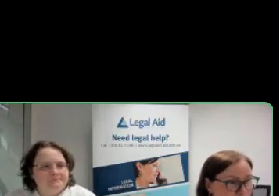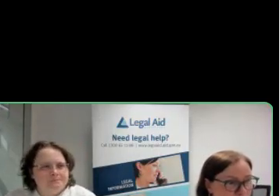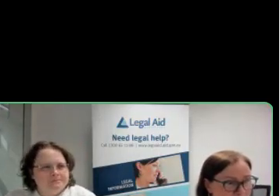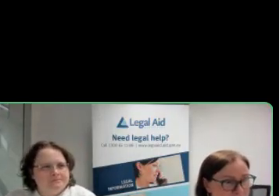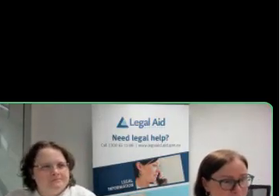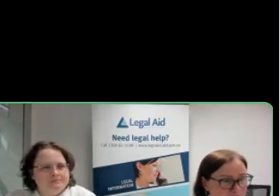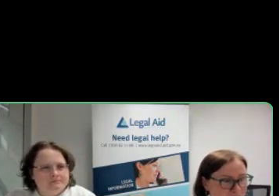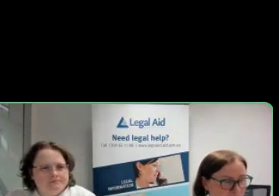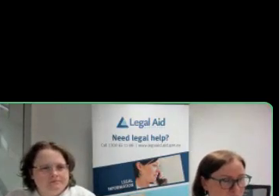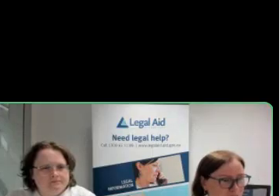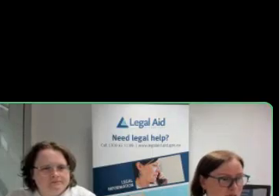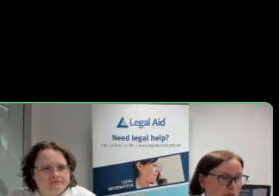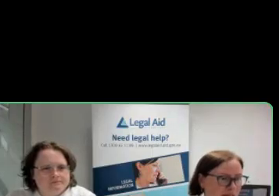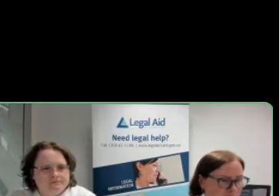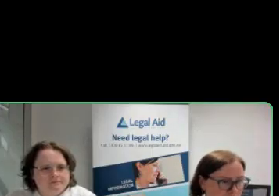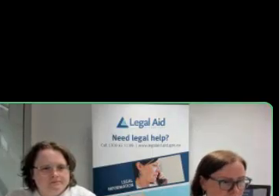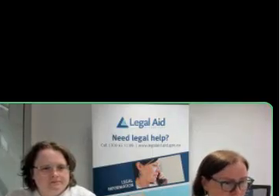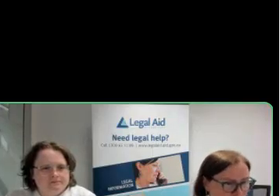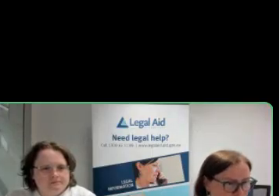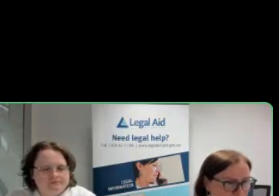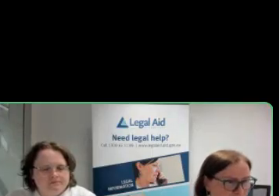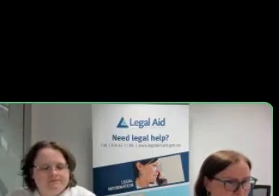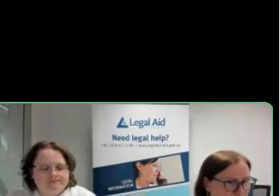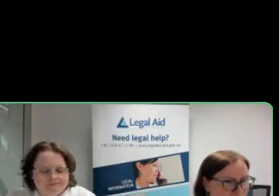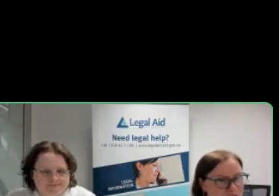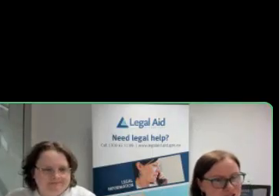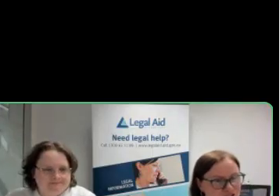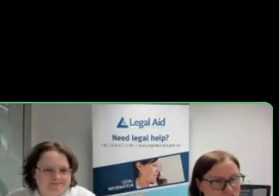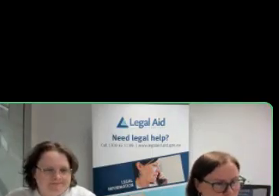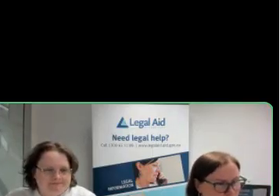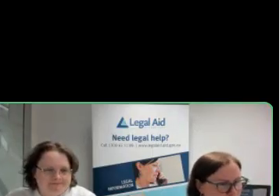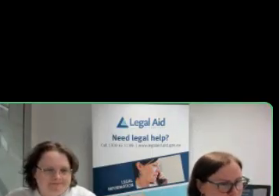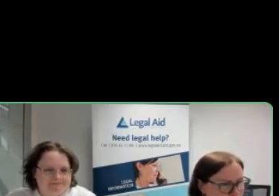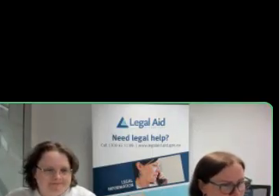so please look out for that one. will be held on the 30th of April and registration will open